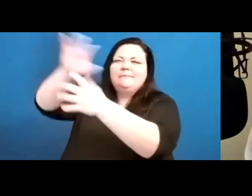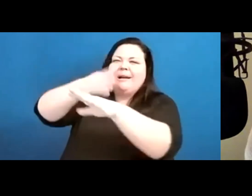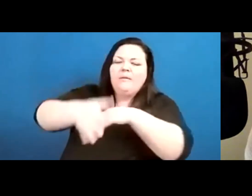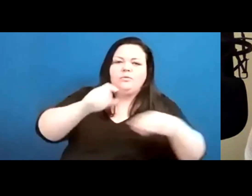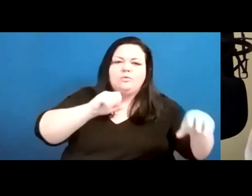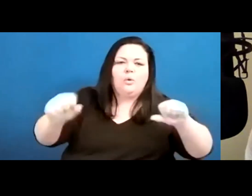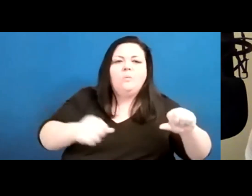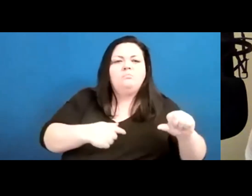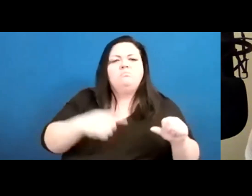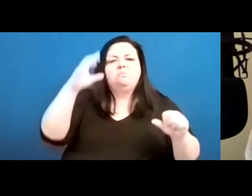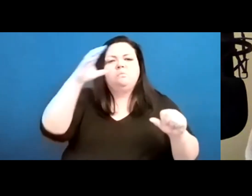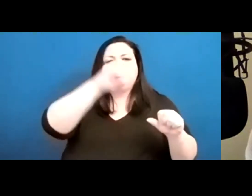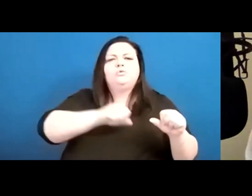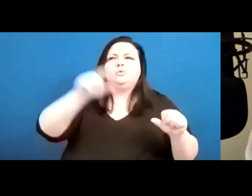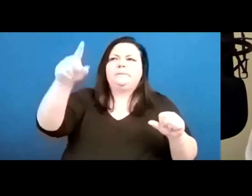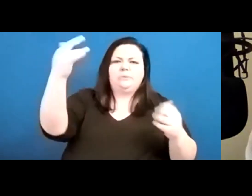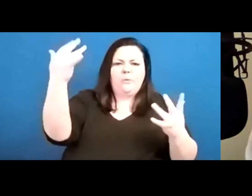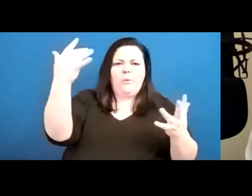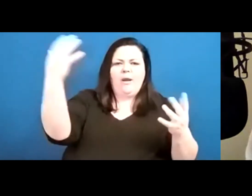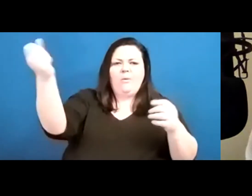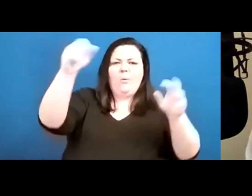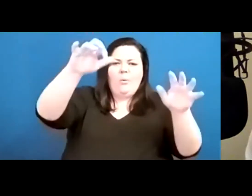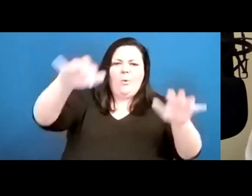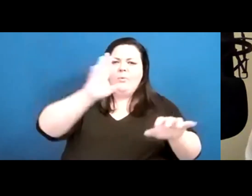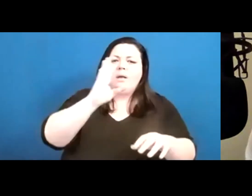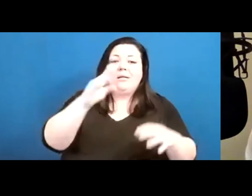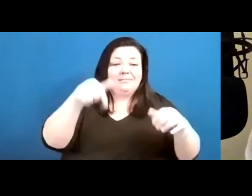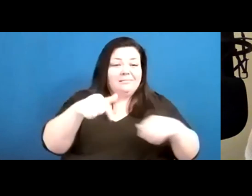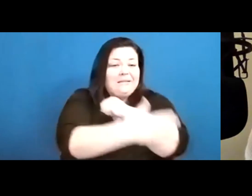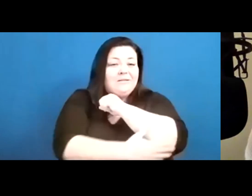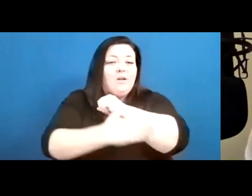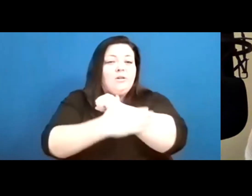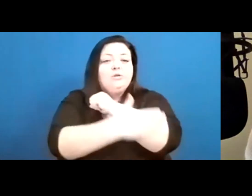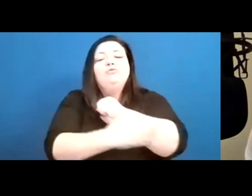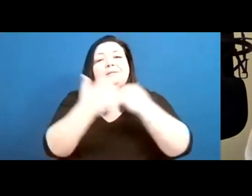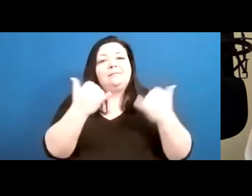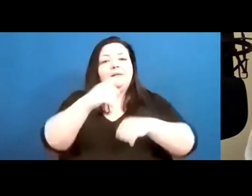it’s holding something back. In this country,/ it’s the season of greedy gods/